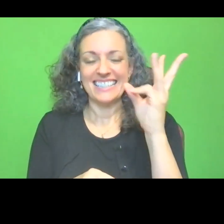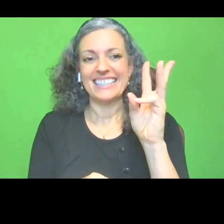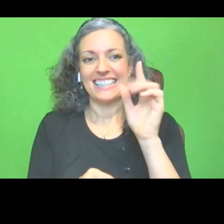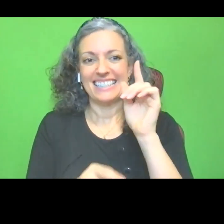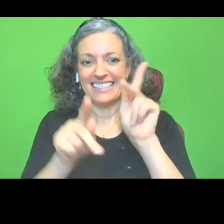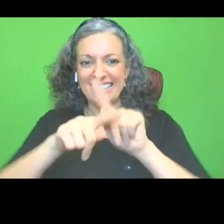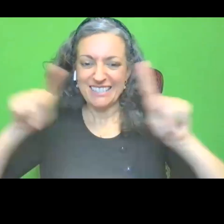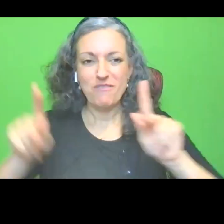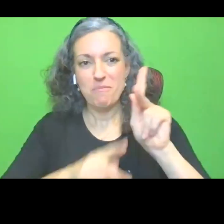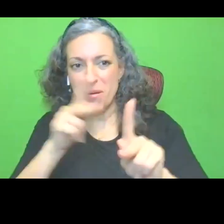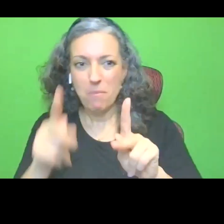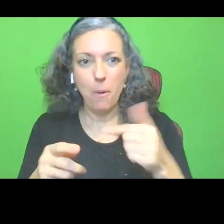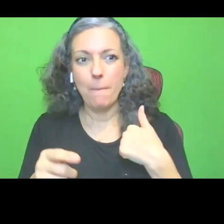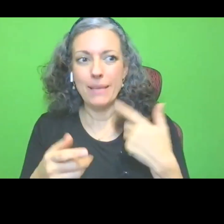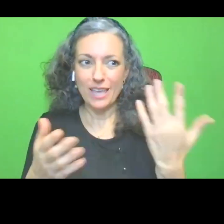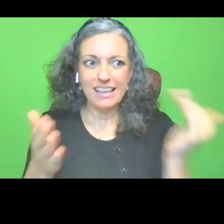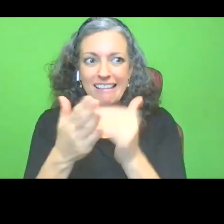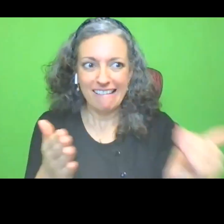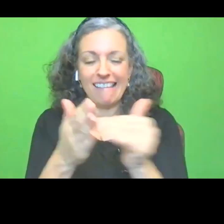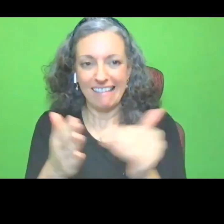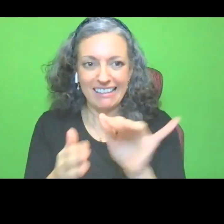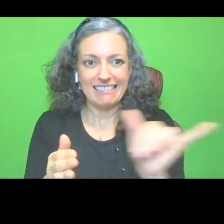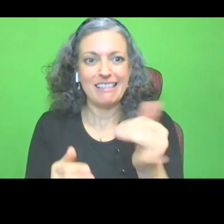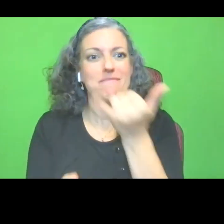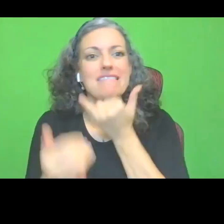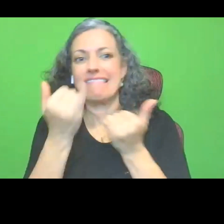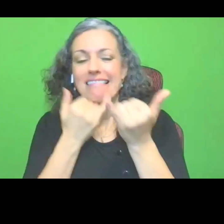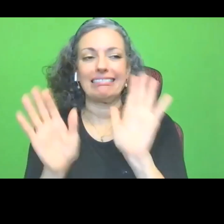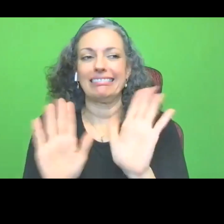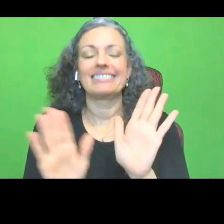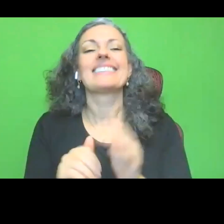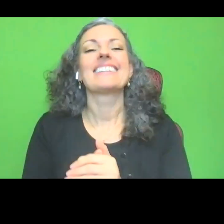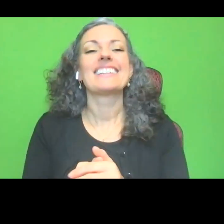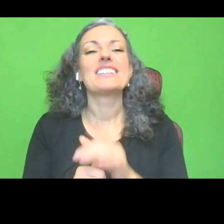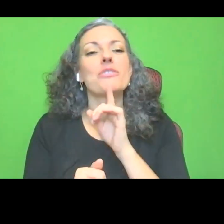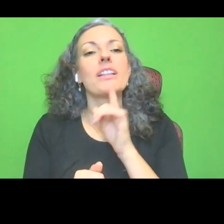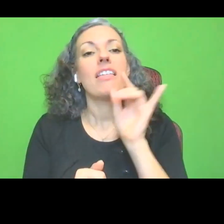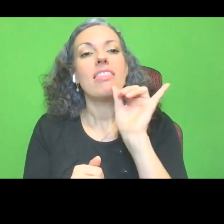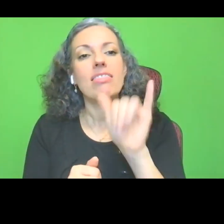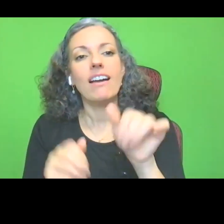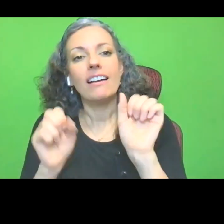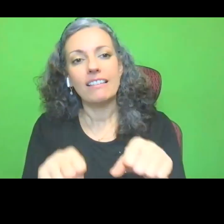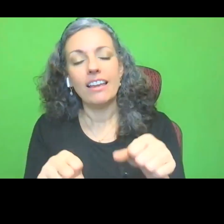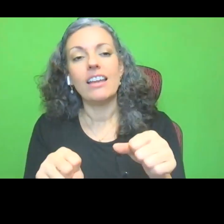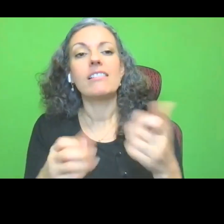So I think that even when you talk about the compliance mind-set, that can work and I have seen it backfire to really